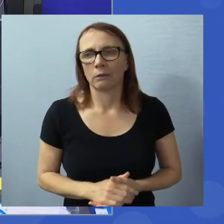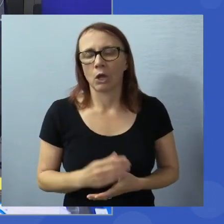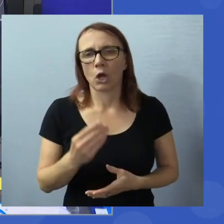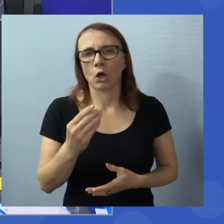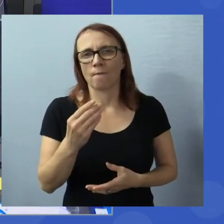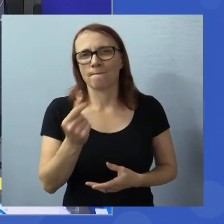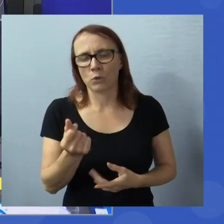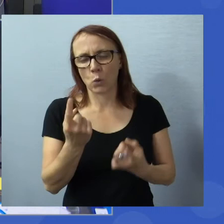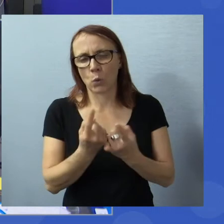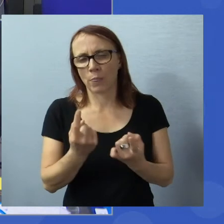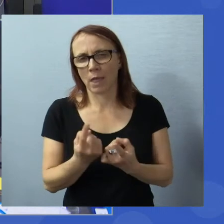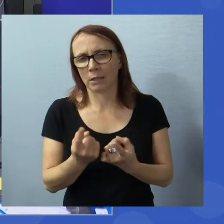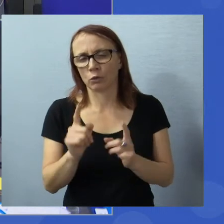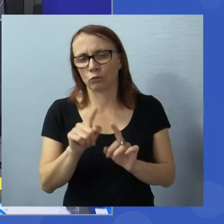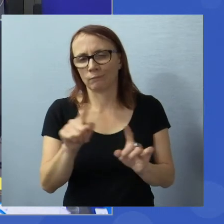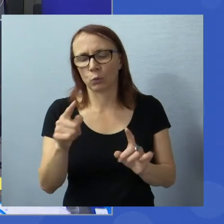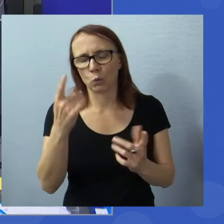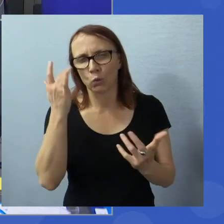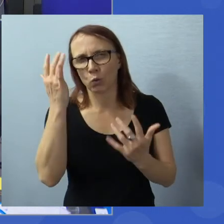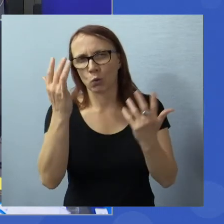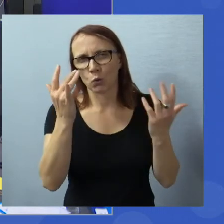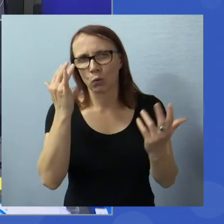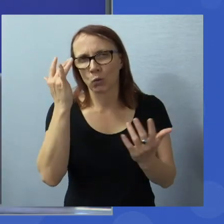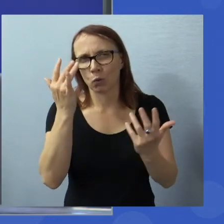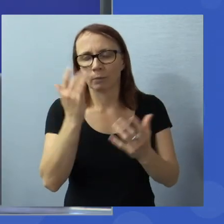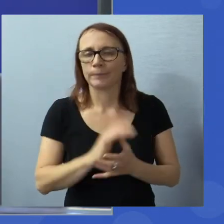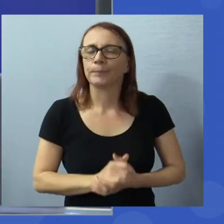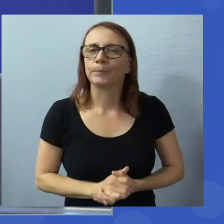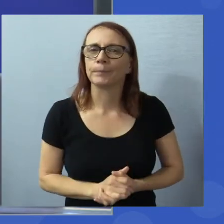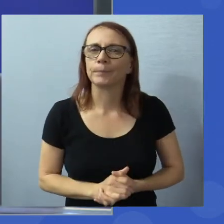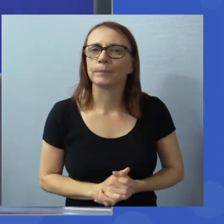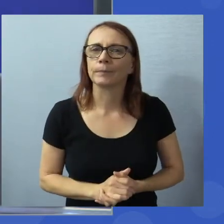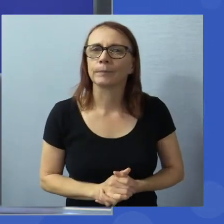to think about and maybe give us some responses on the first thing is I think